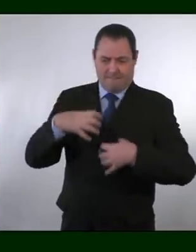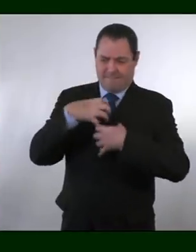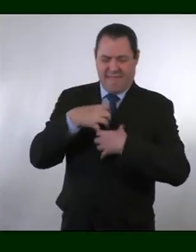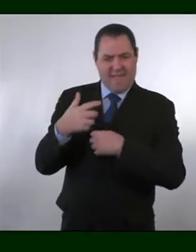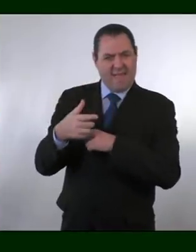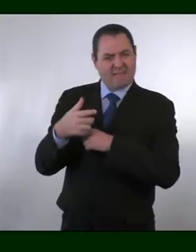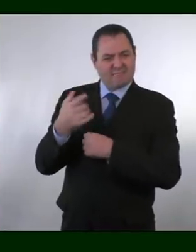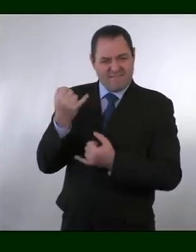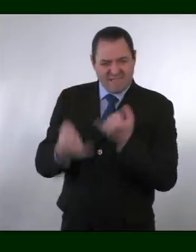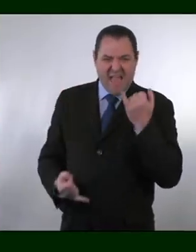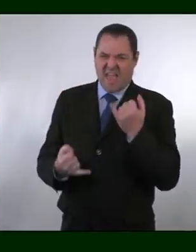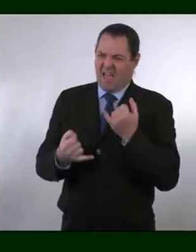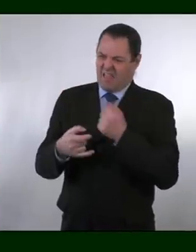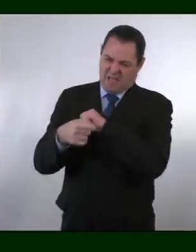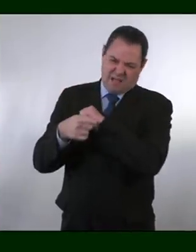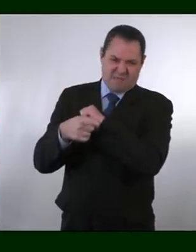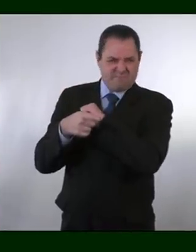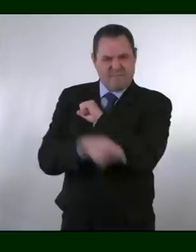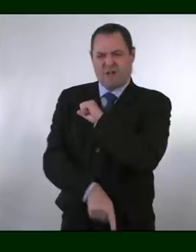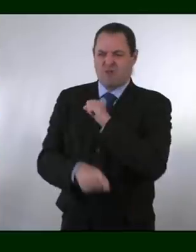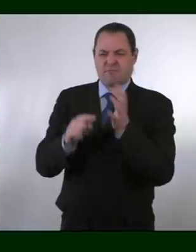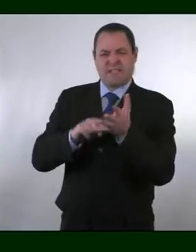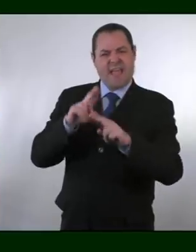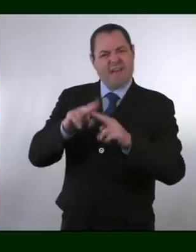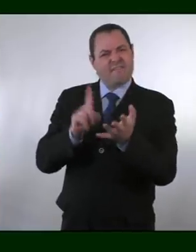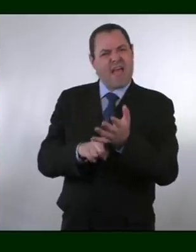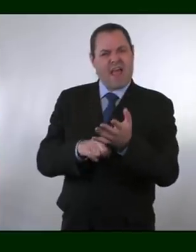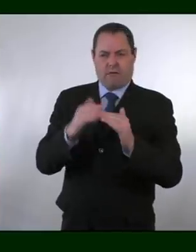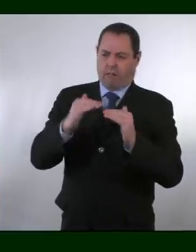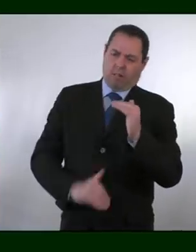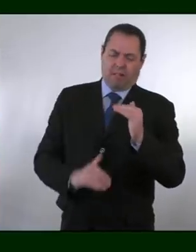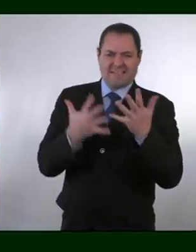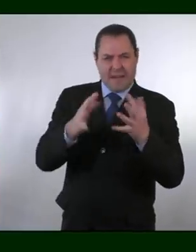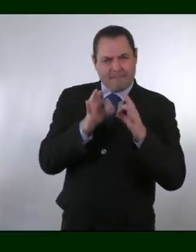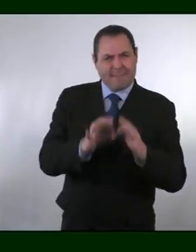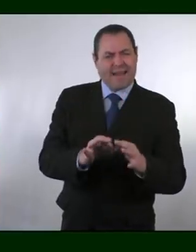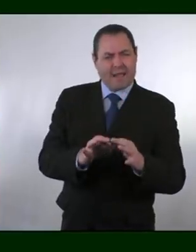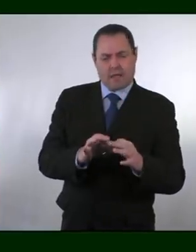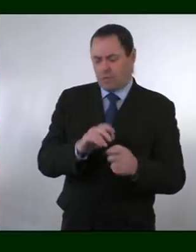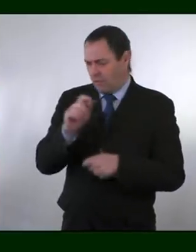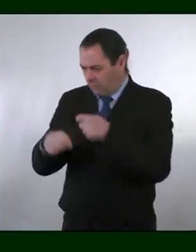London to the tune of £10 billion—and guarantee the necessary funding to replace and reshape the